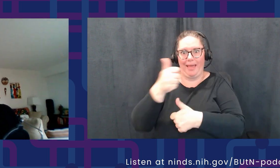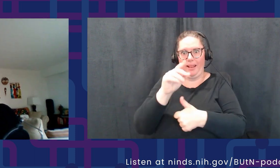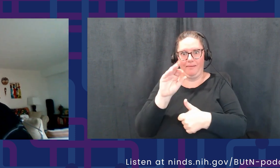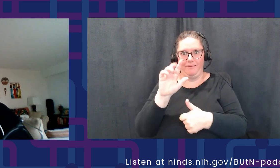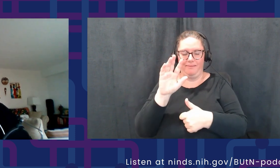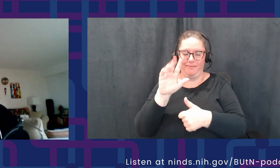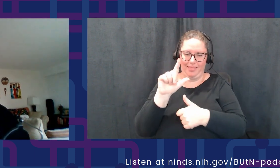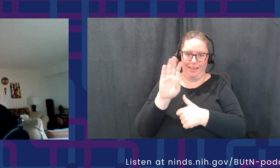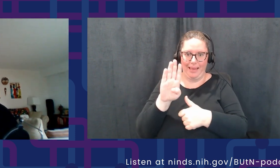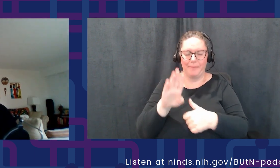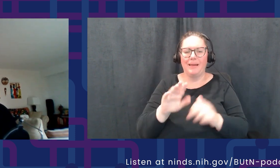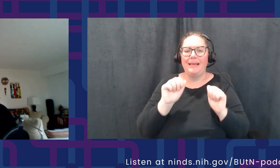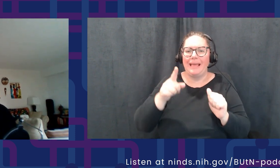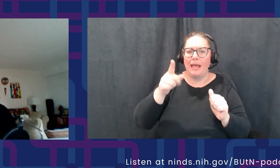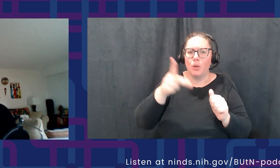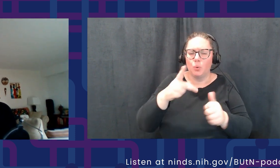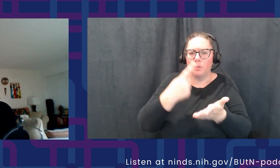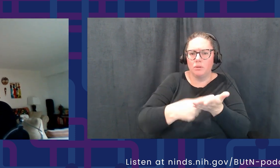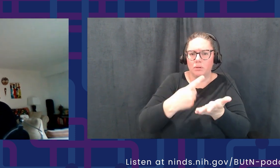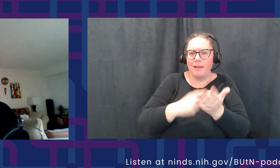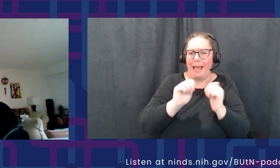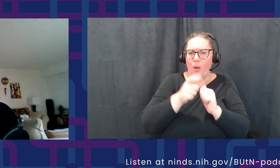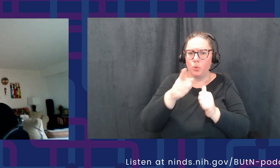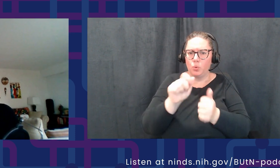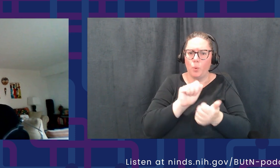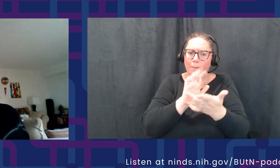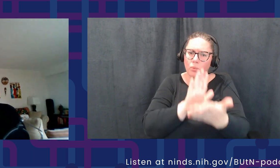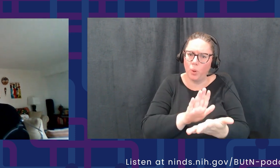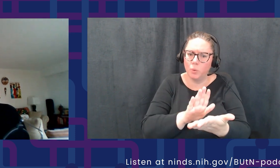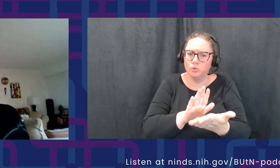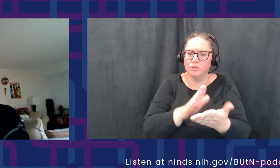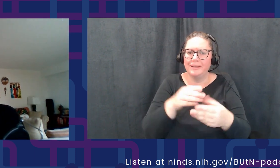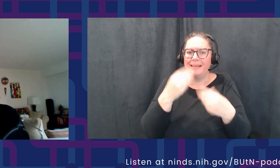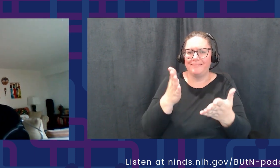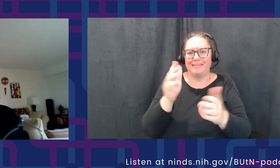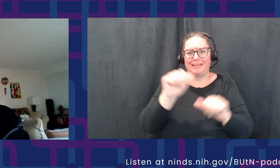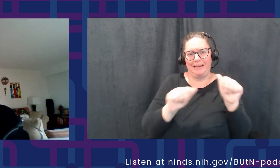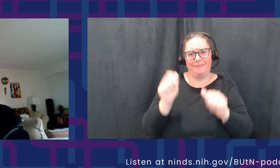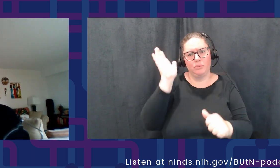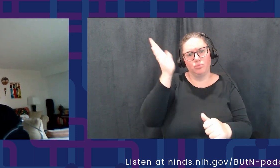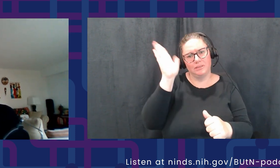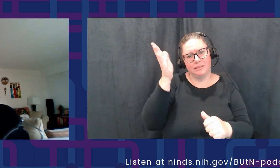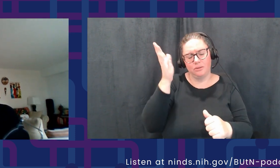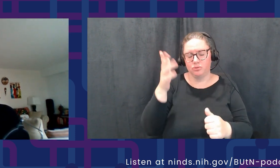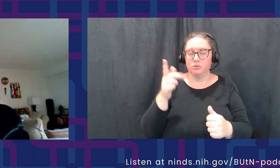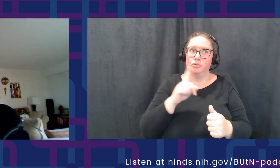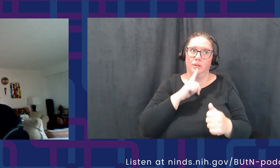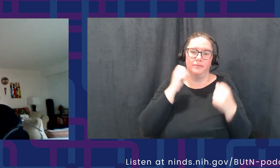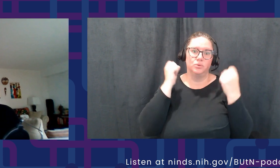Can you all talk about how you approach giving scientific presentations? I mean, there's so many different forms.